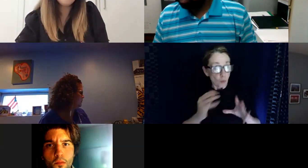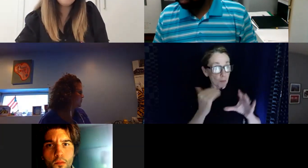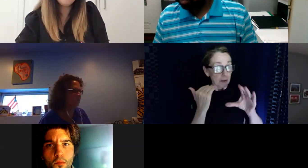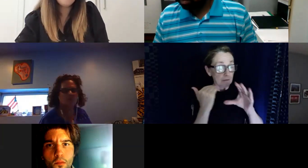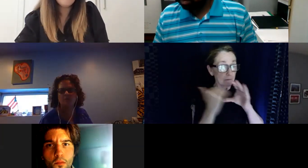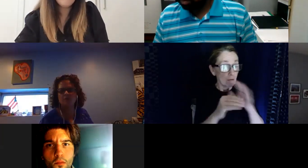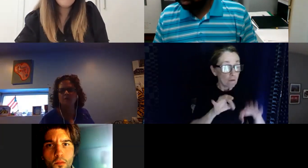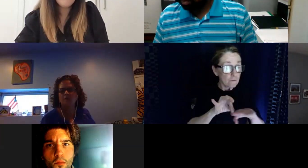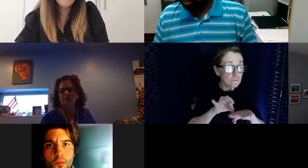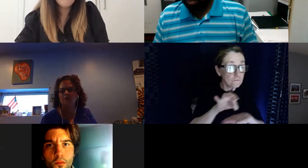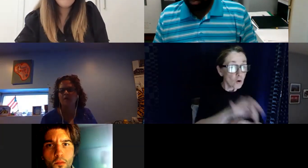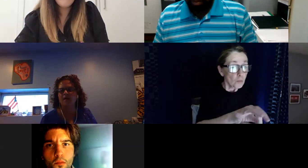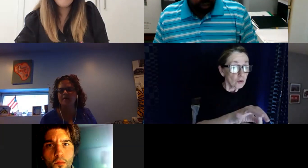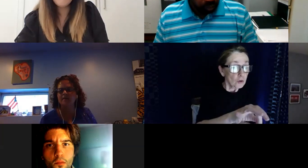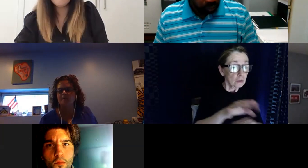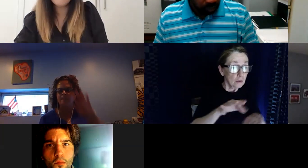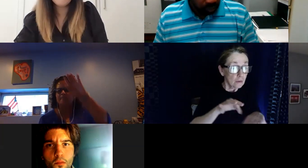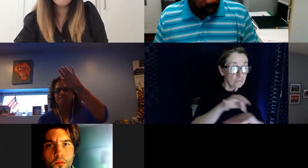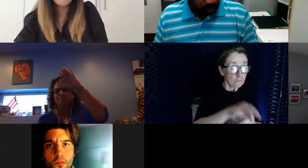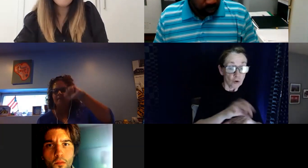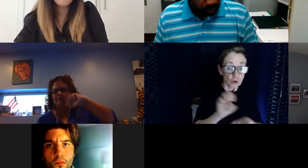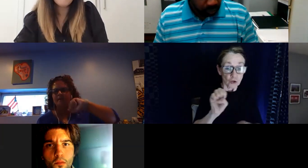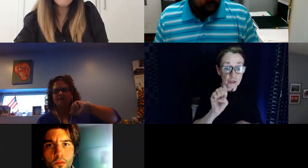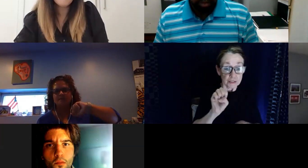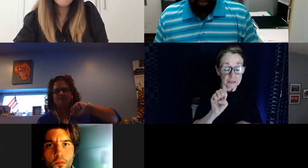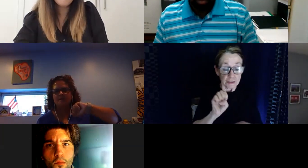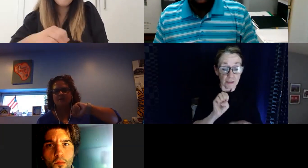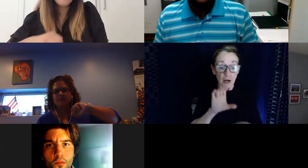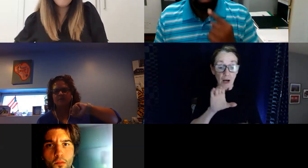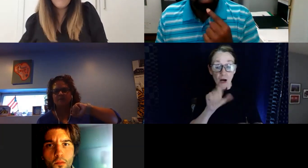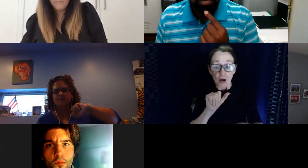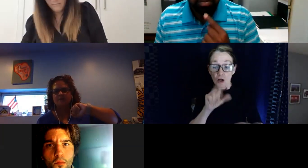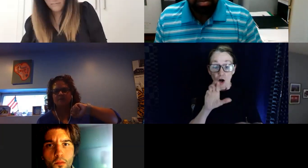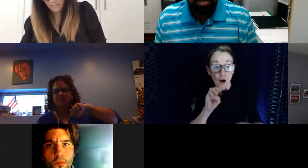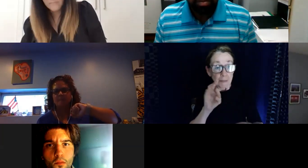YEAH, SO PAM SENT IT OUT YESTERDAY AFTERNOON.